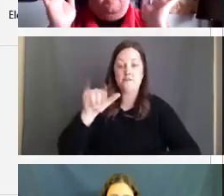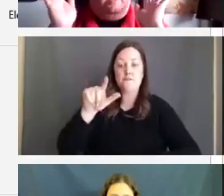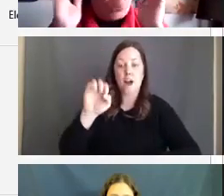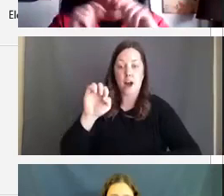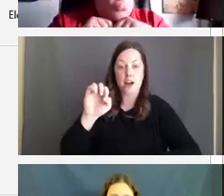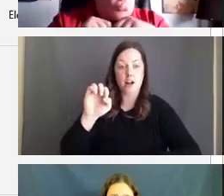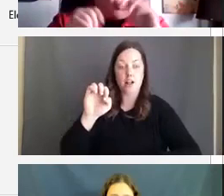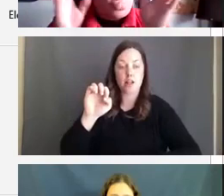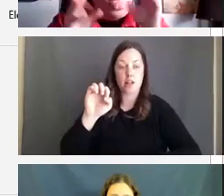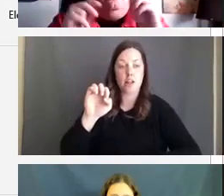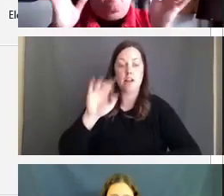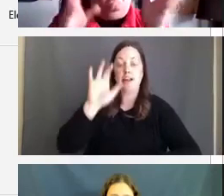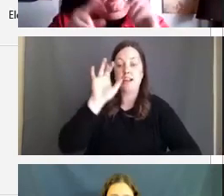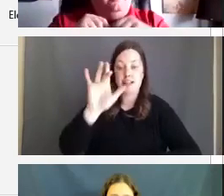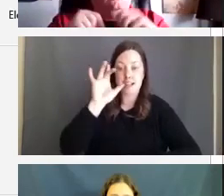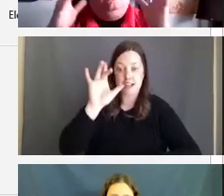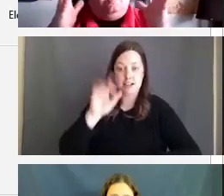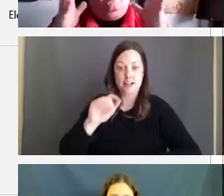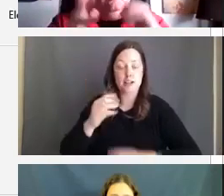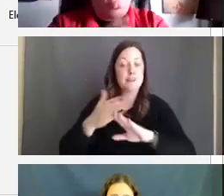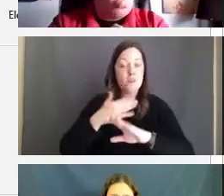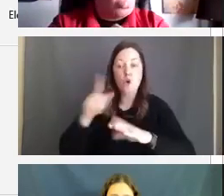Which makes it really, very, very nice.